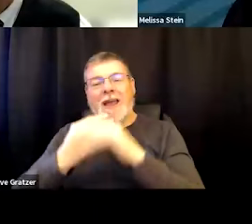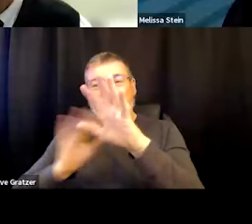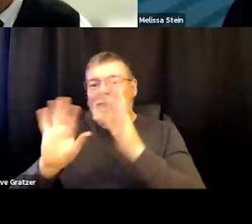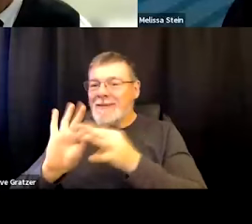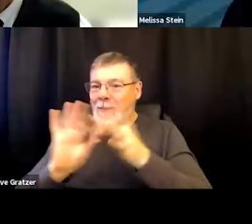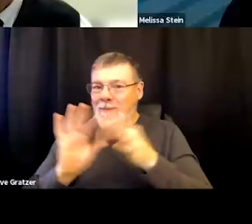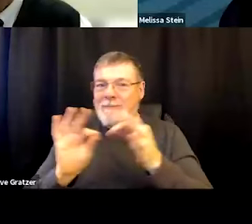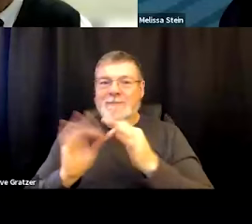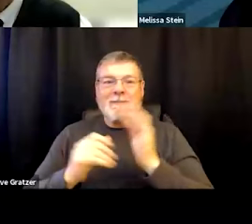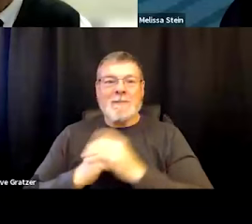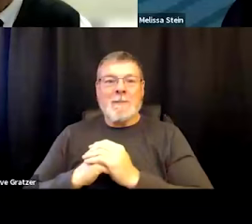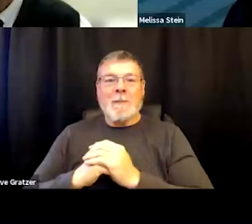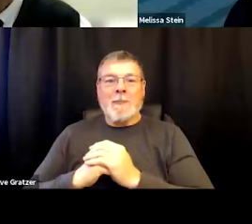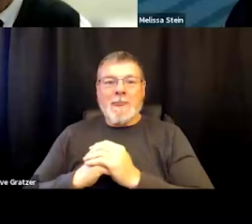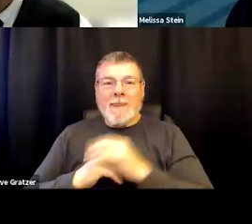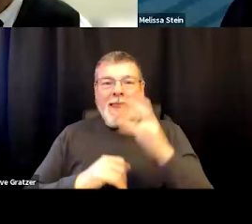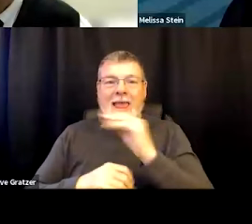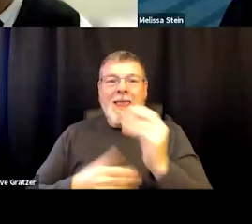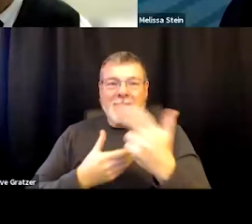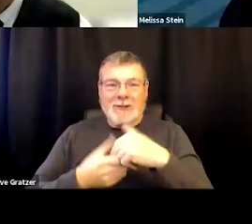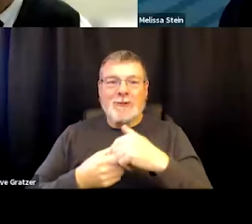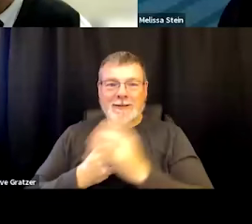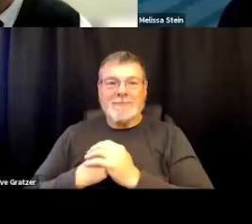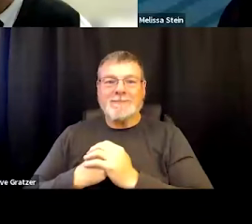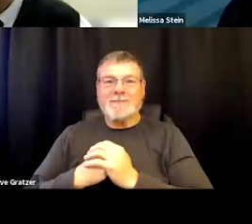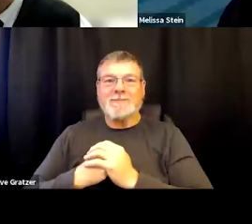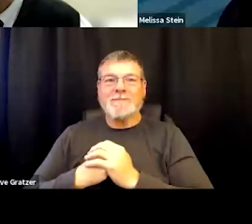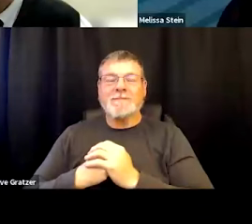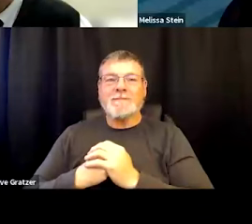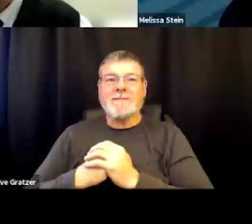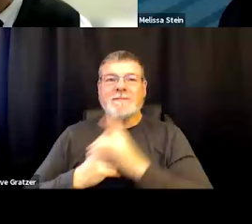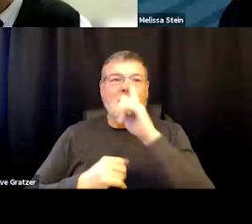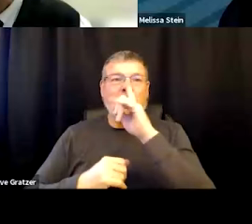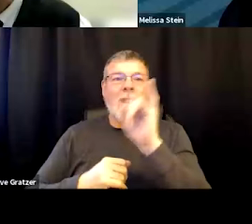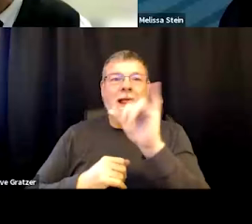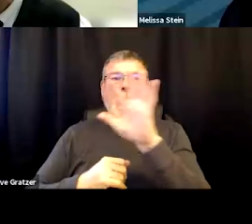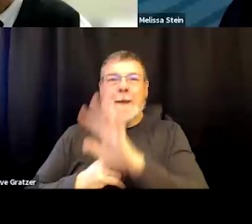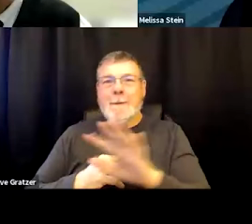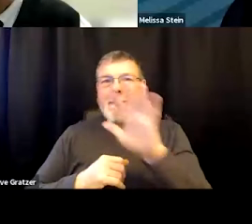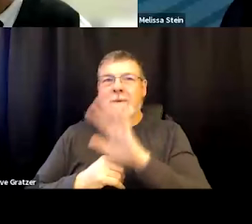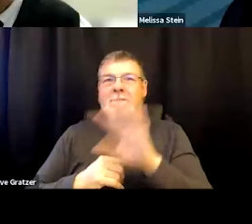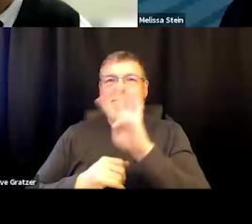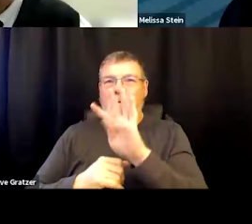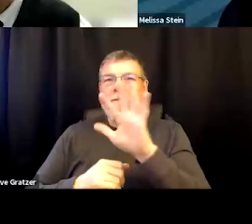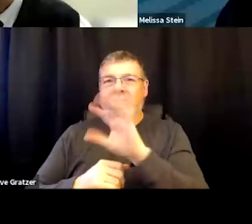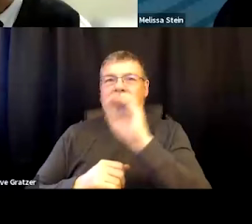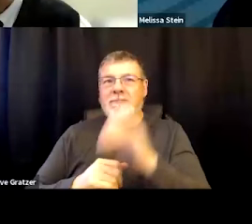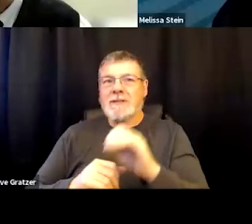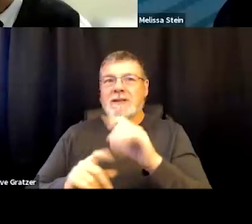and joining us in the chat. It looks about 45% of you joining from or urban locations,